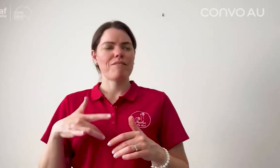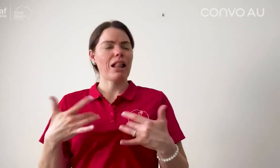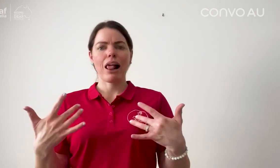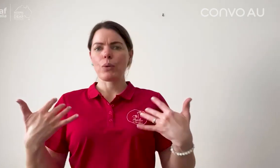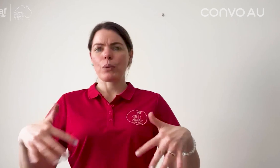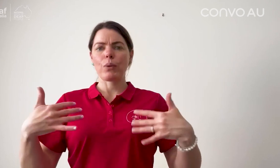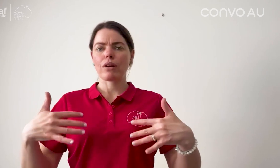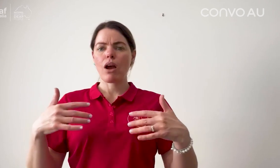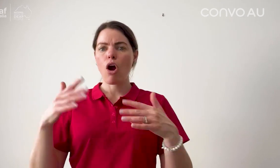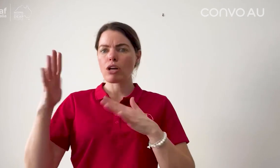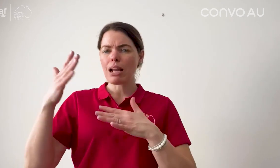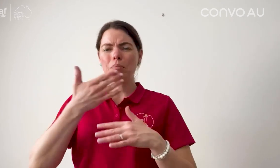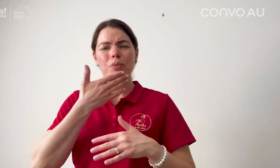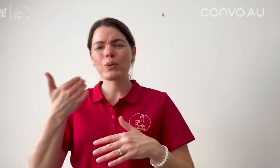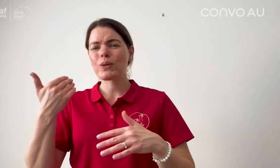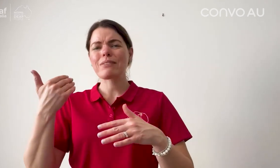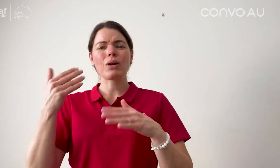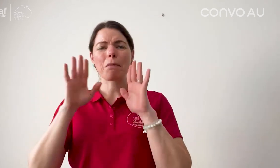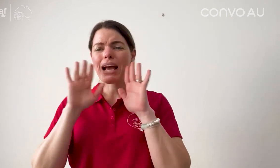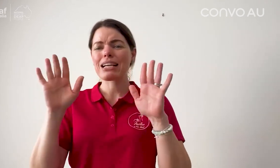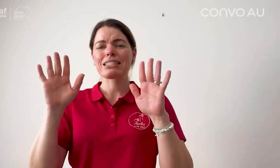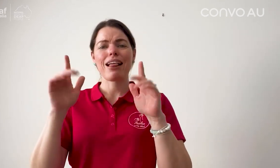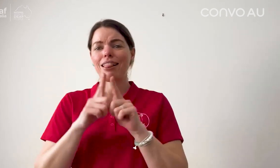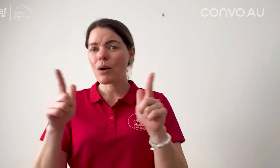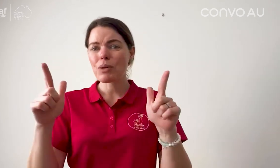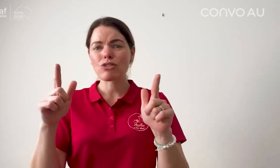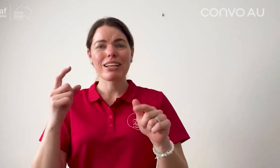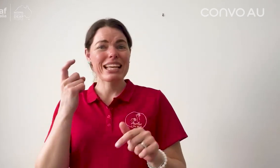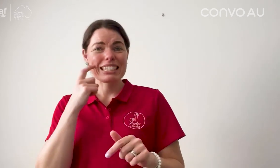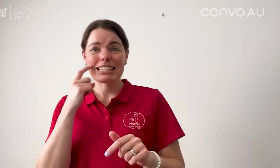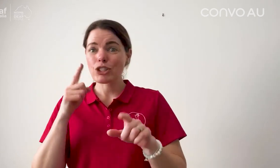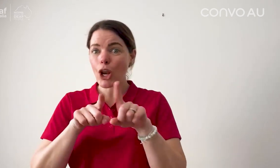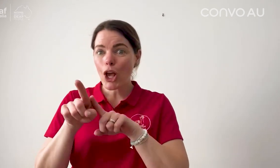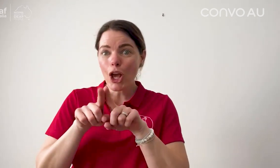Auslan is a beautiful, amazing language that’s easy to learn!